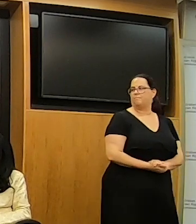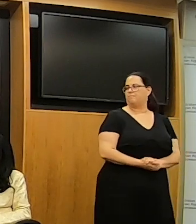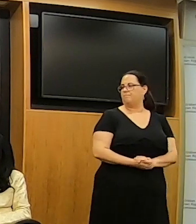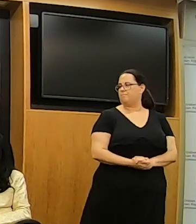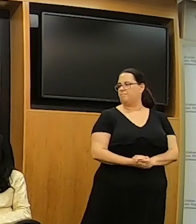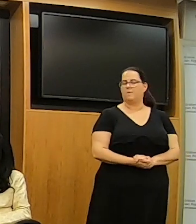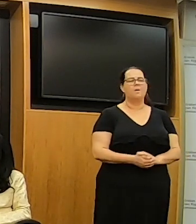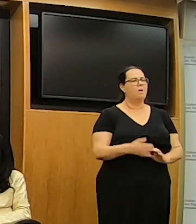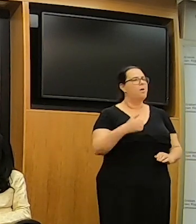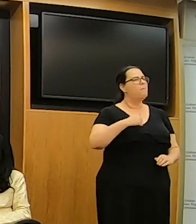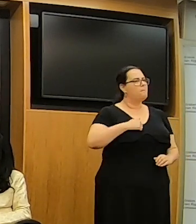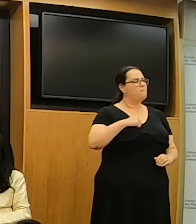in Syria was unusual.